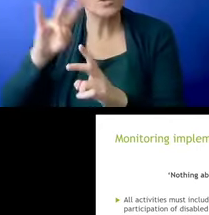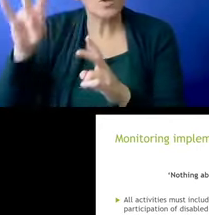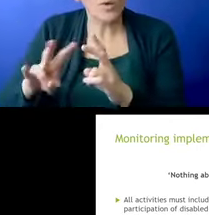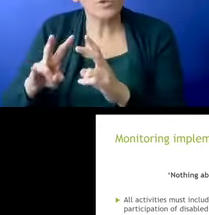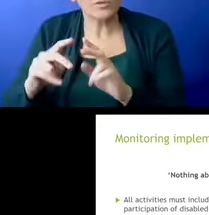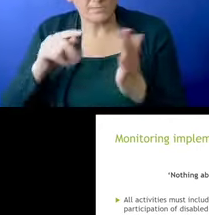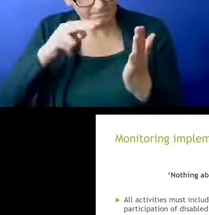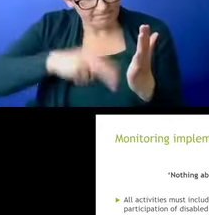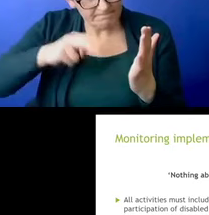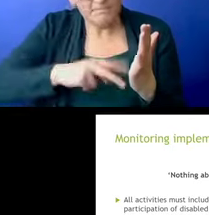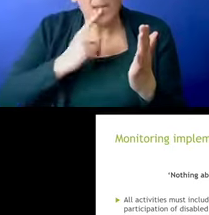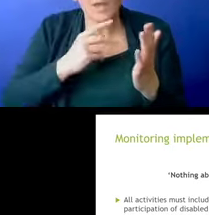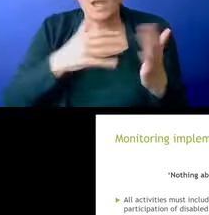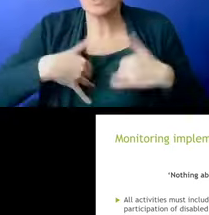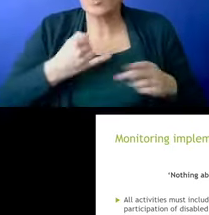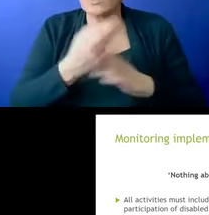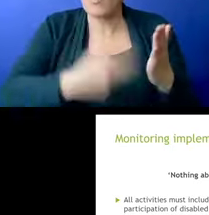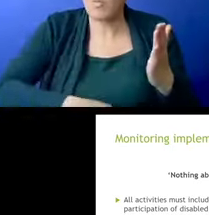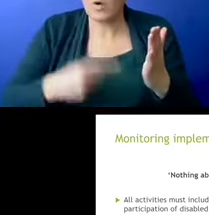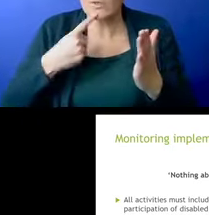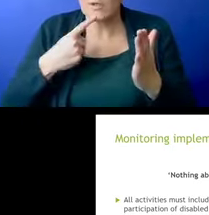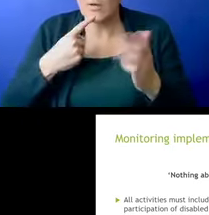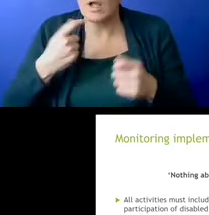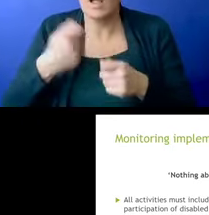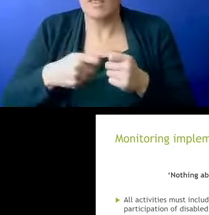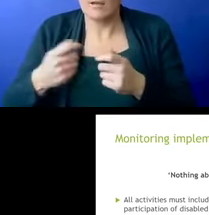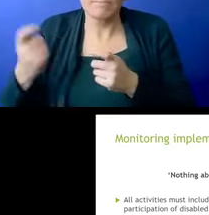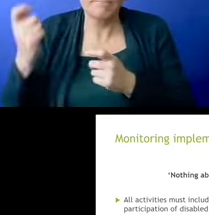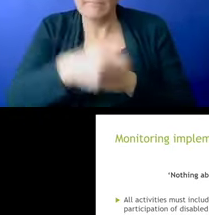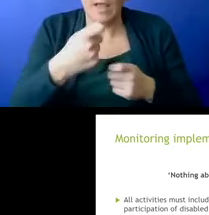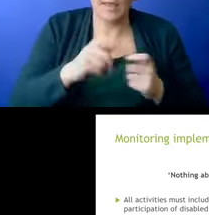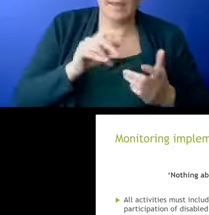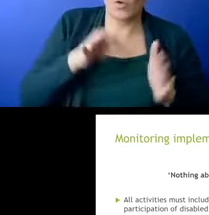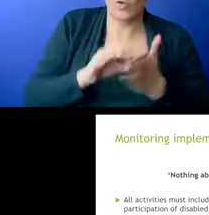based on concerns raised by the report, which the state has to respond to.